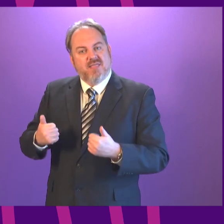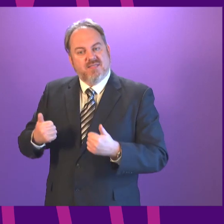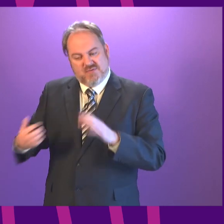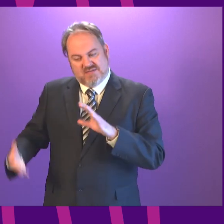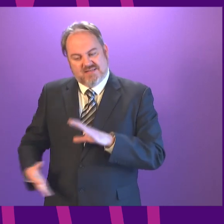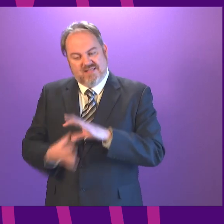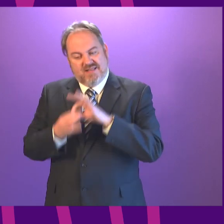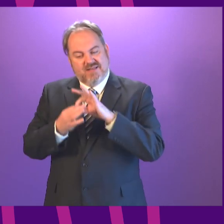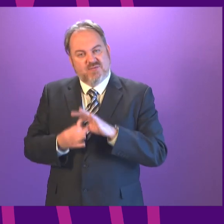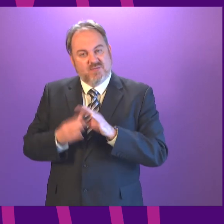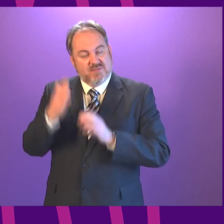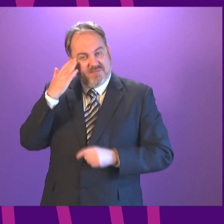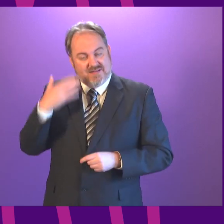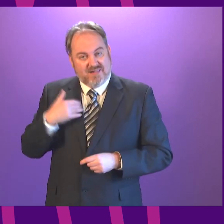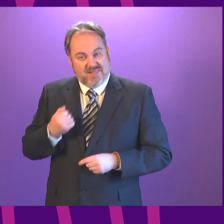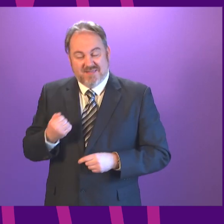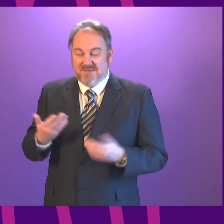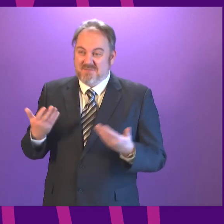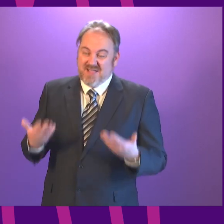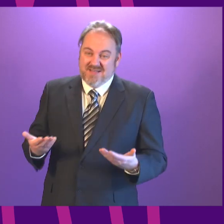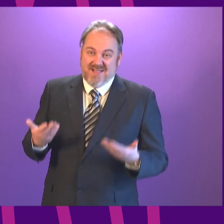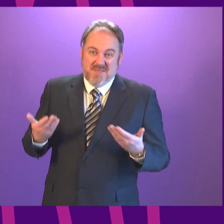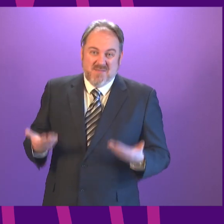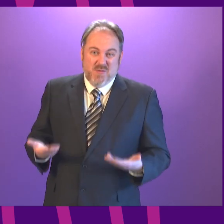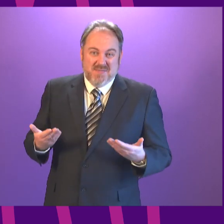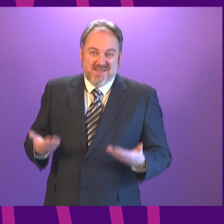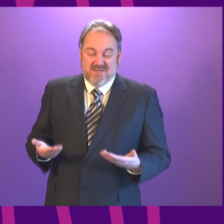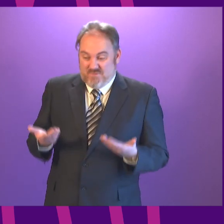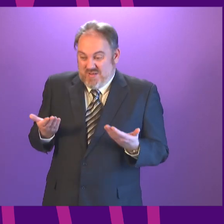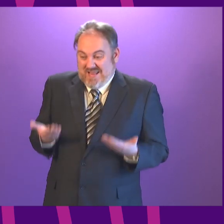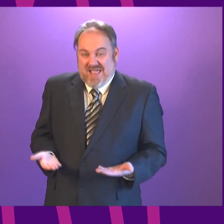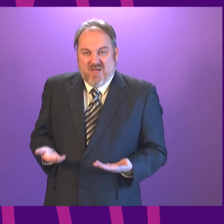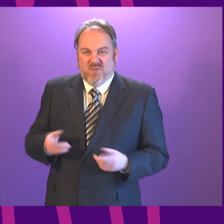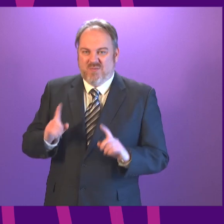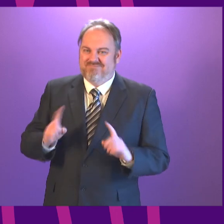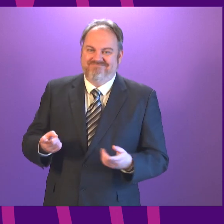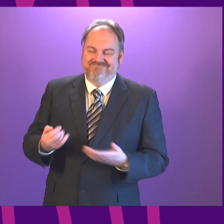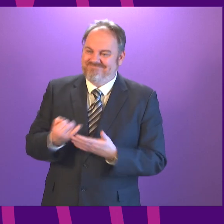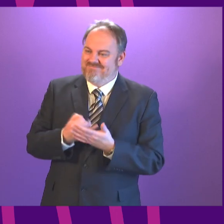Unfortunately, I suspect that, over the immediate period, we may have to look at tightening